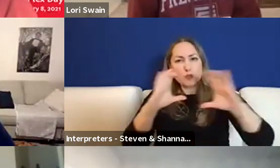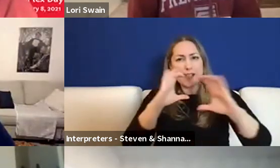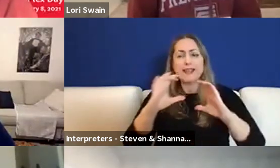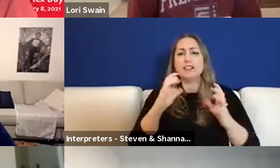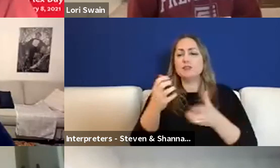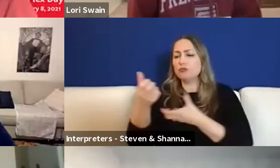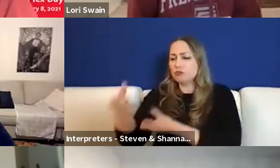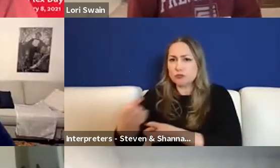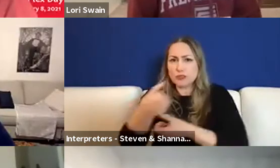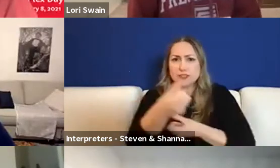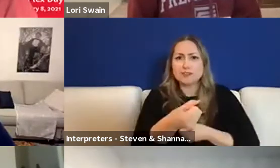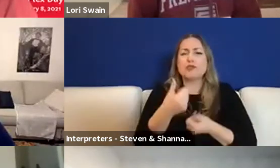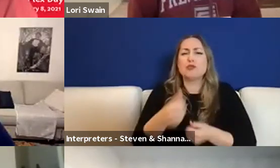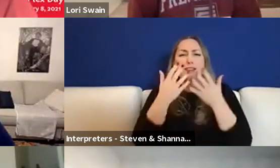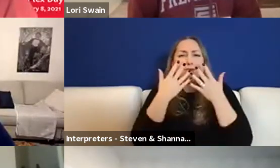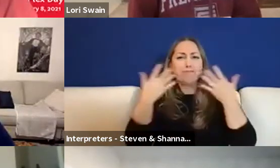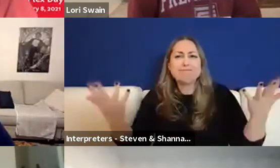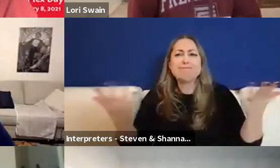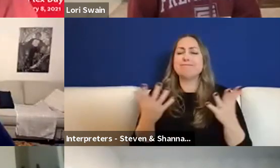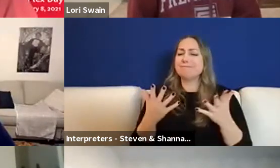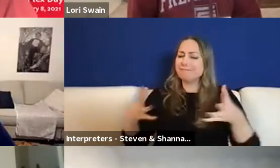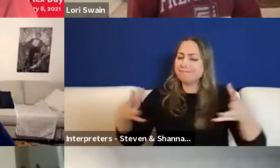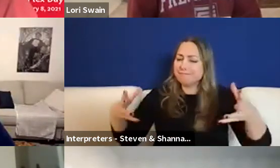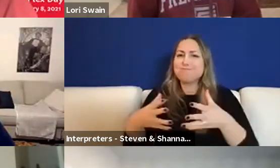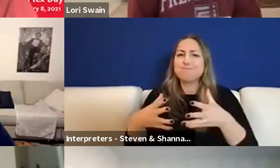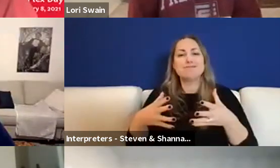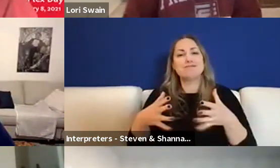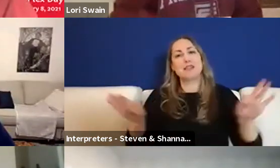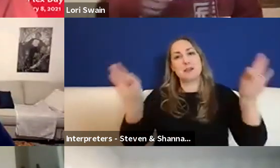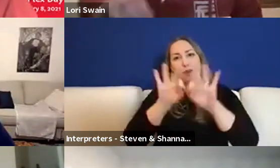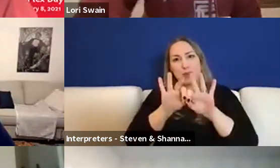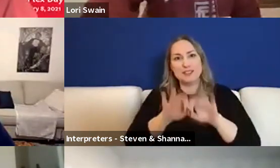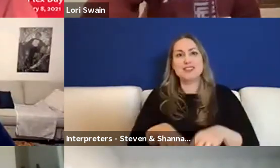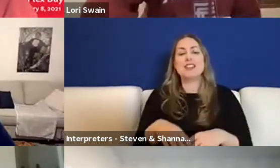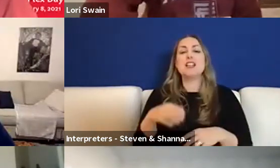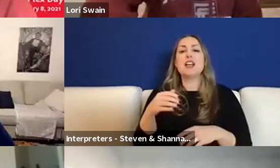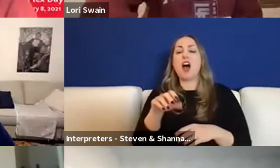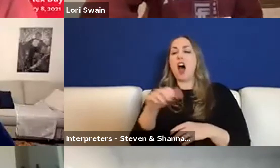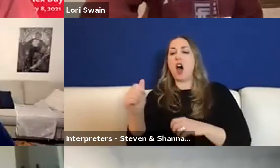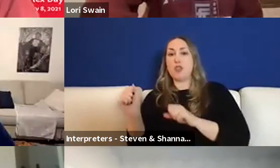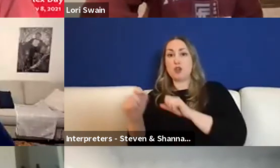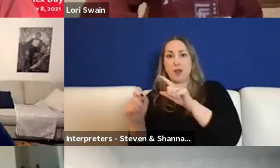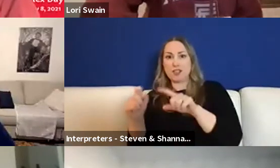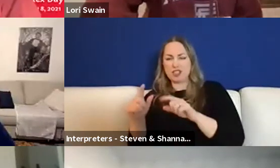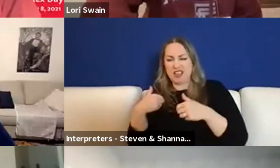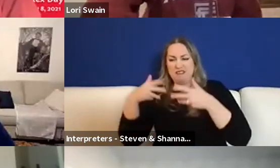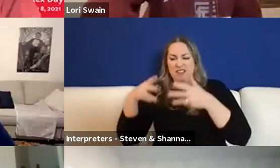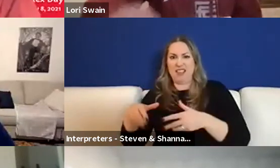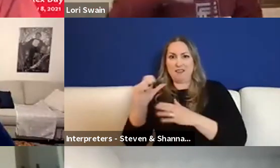can. So thank you. Okay, do you see a couple questions coming in? We have about 10 more minutes. That's pretty much our questions for